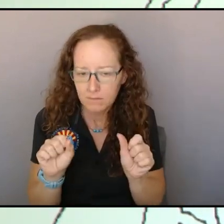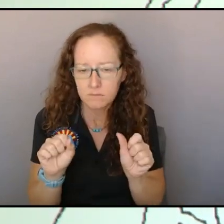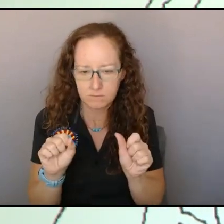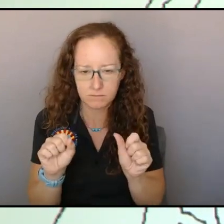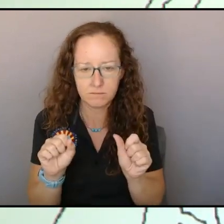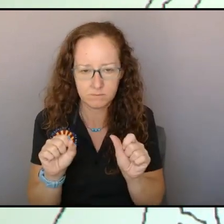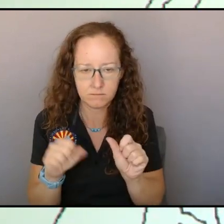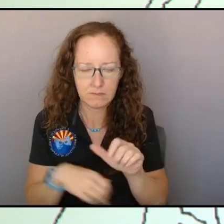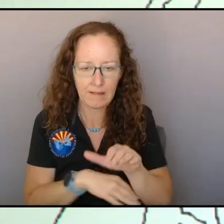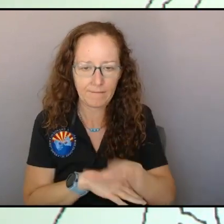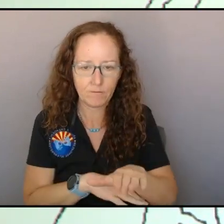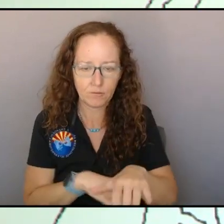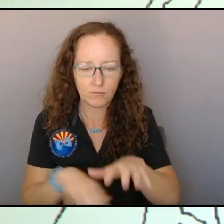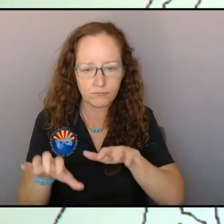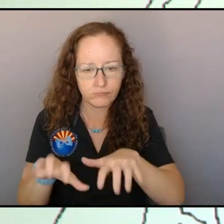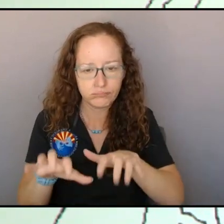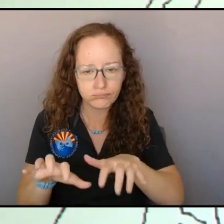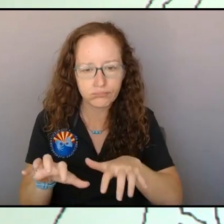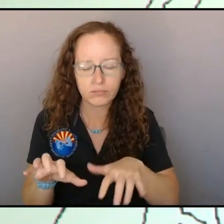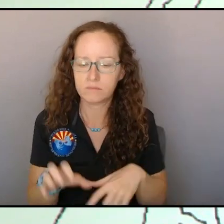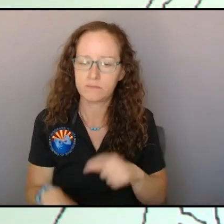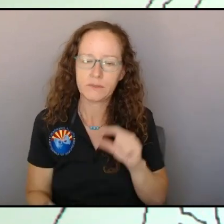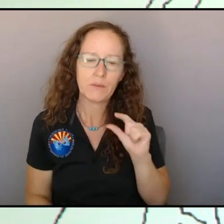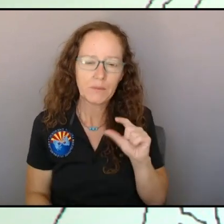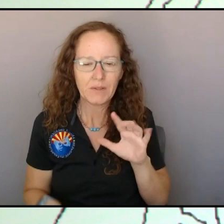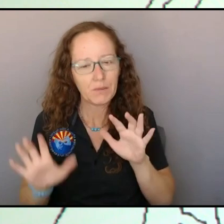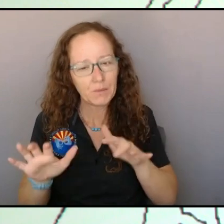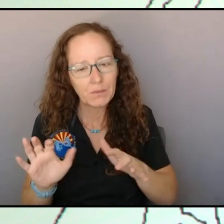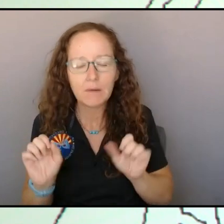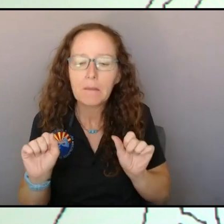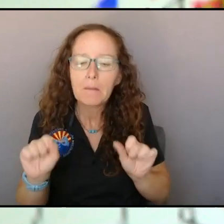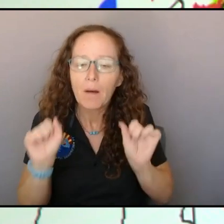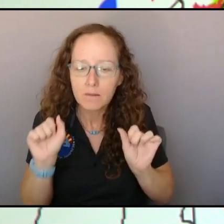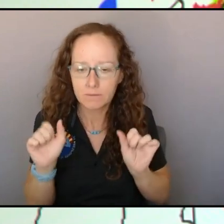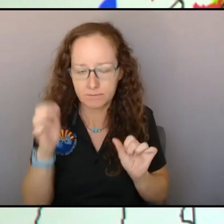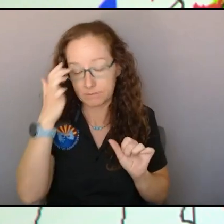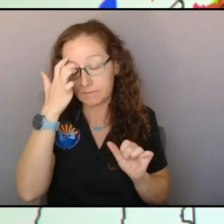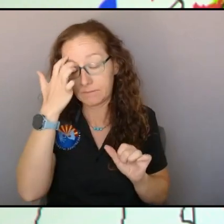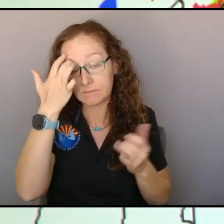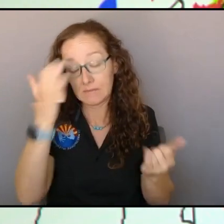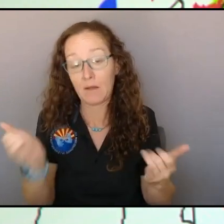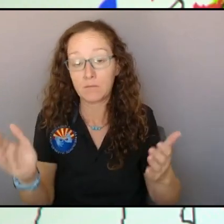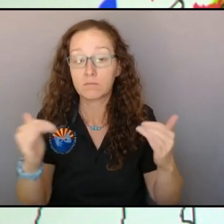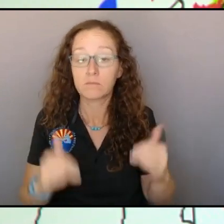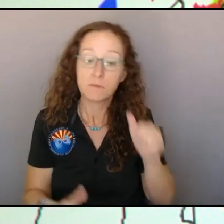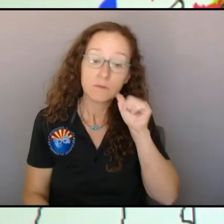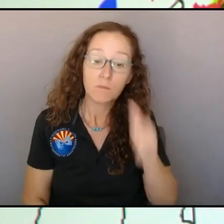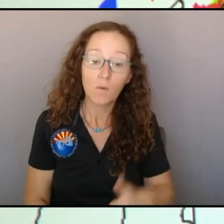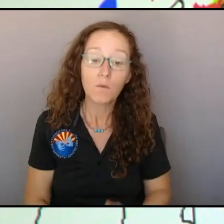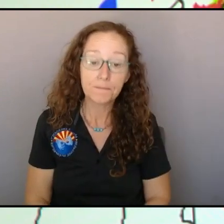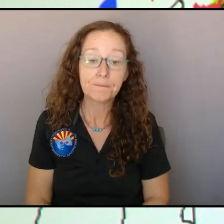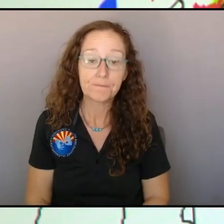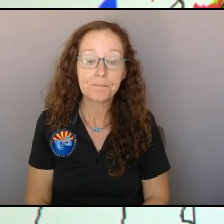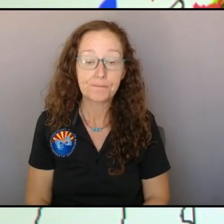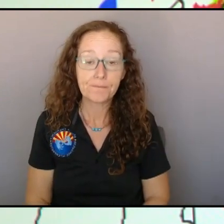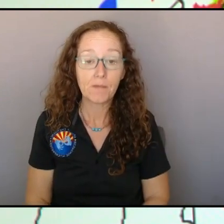showers. Not a lot of rain like I said. So let's move into tomorrow. So now we're looking at Thursday, and now you see a